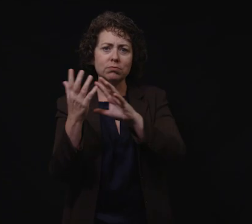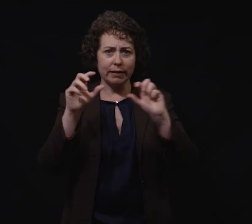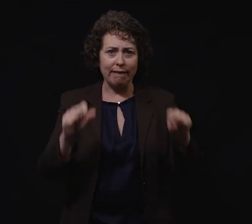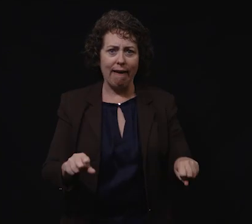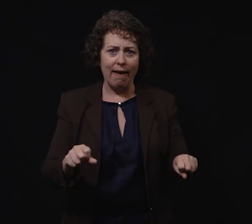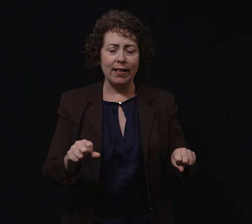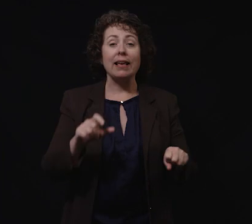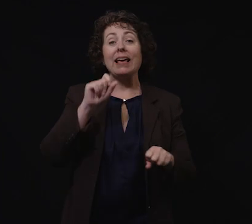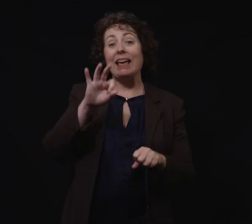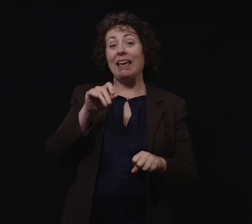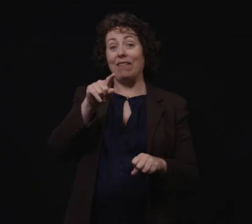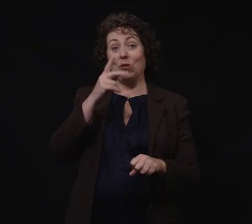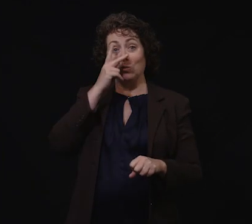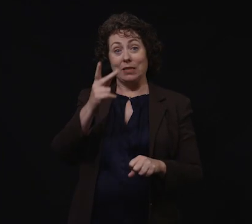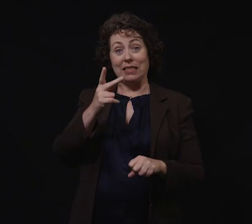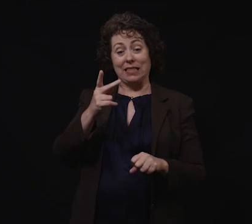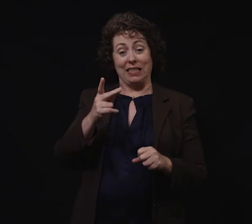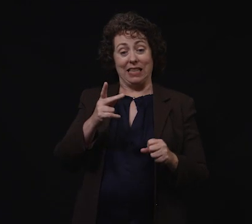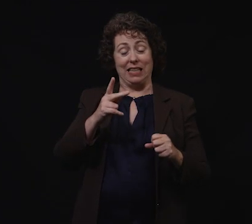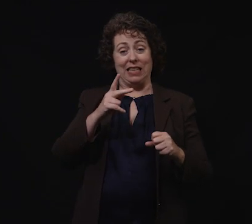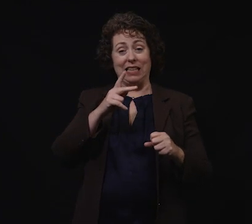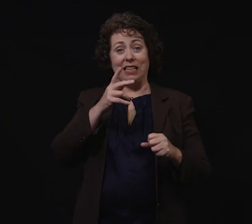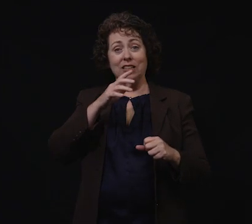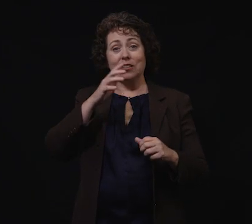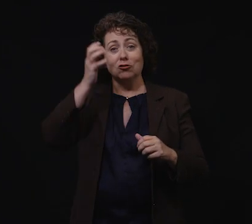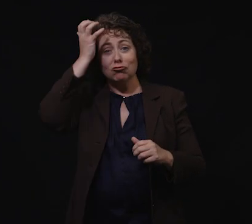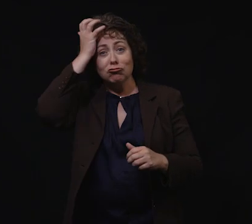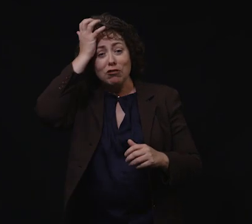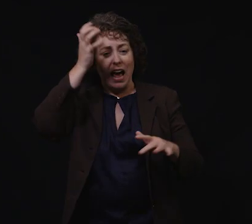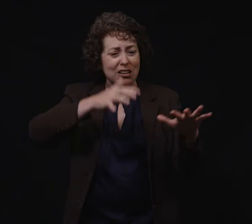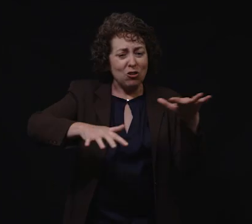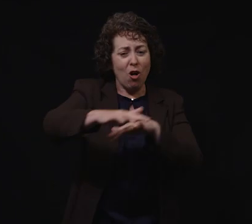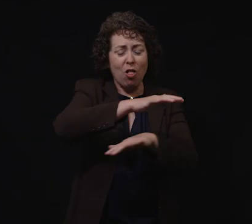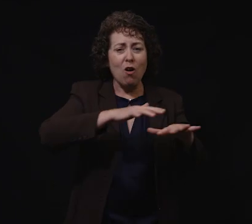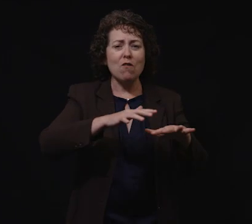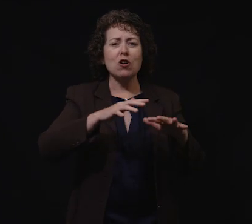Debris that you do see around them because that will help the overall storm water system